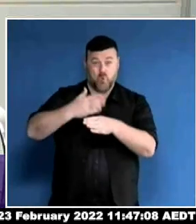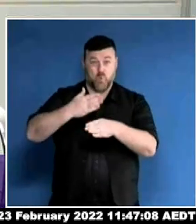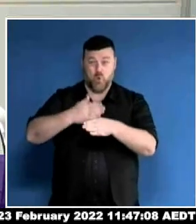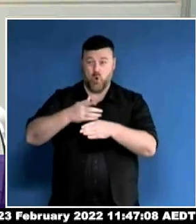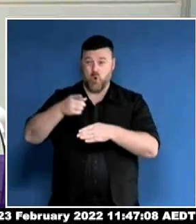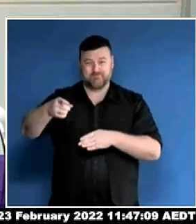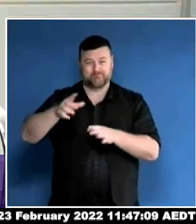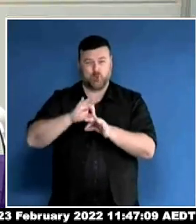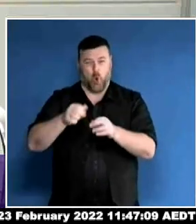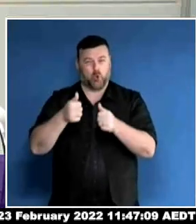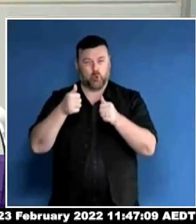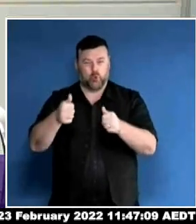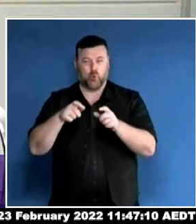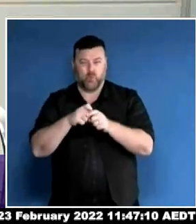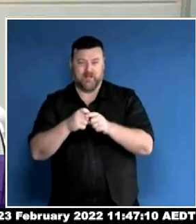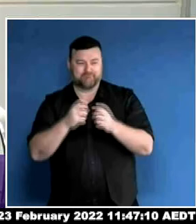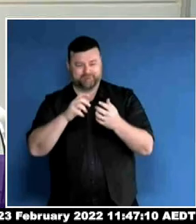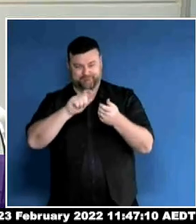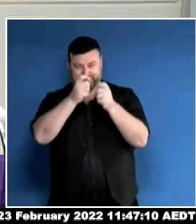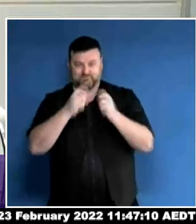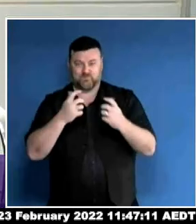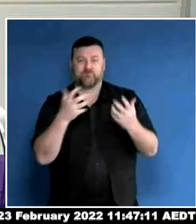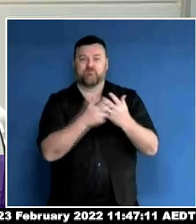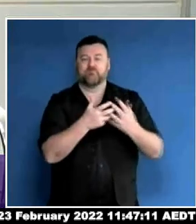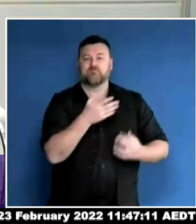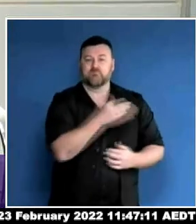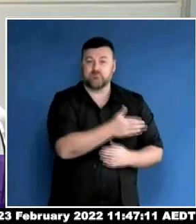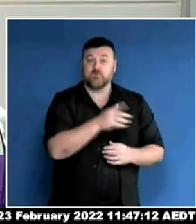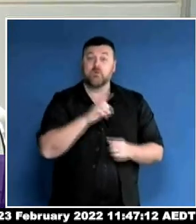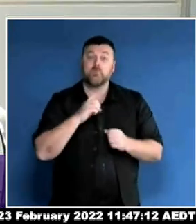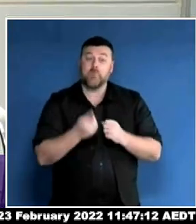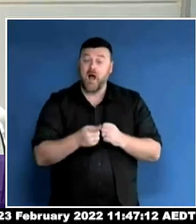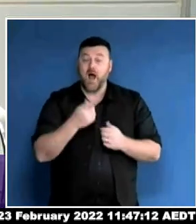harder because, again, you have to disclose, you have to have more conversations.